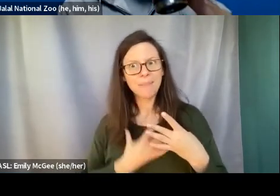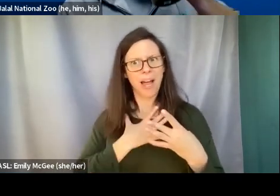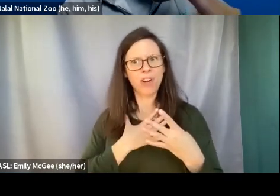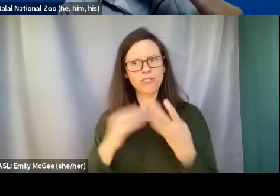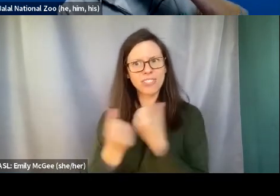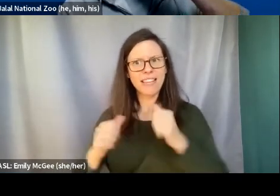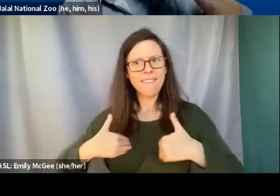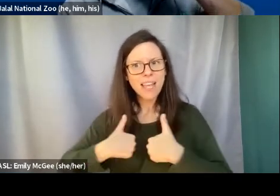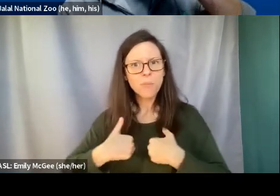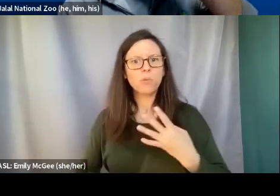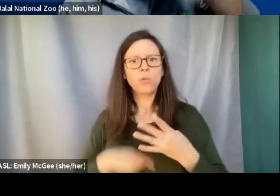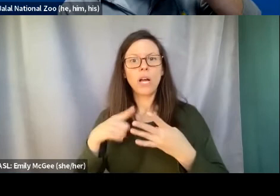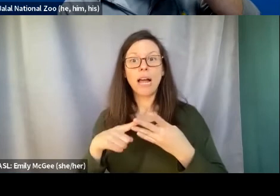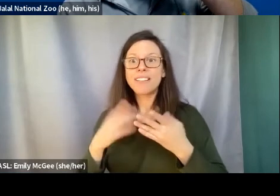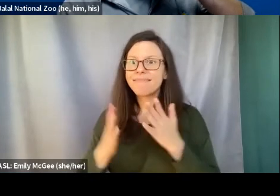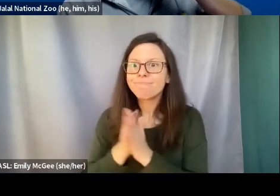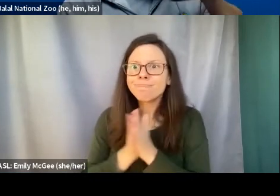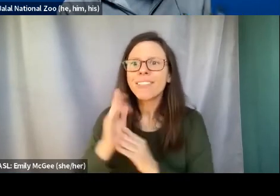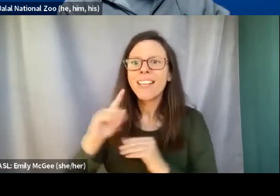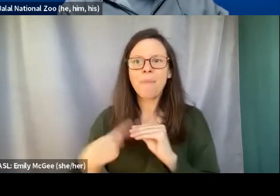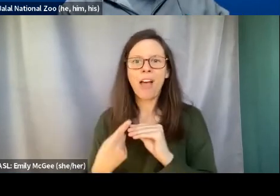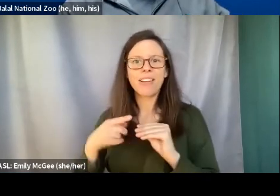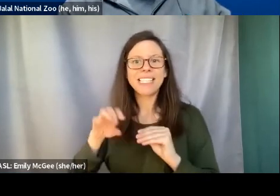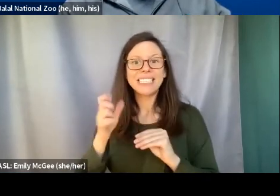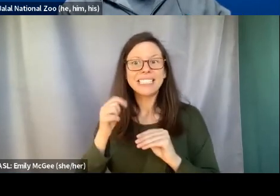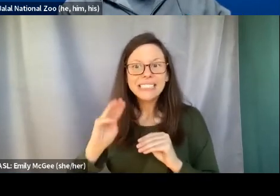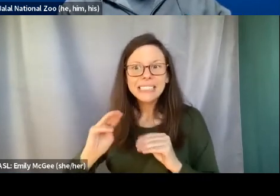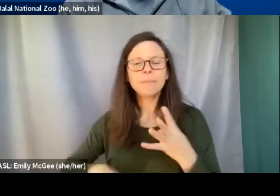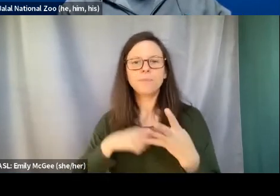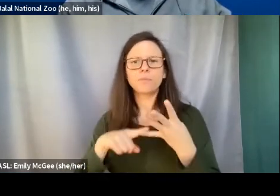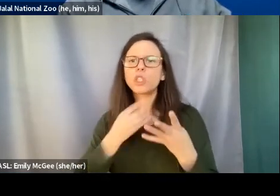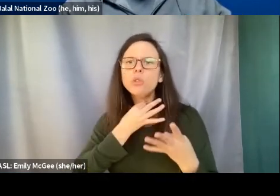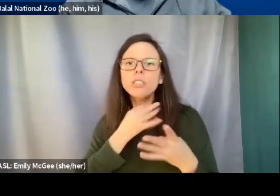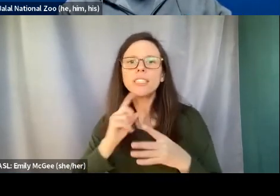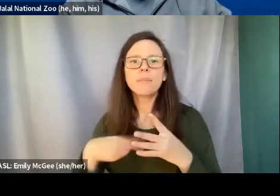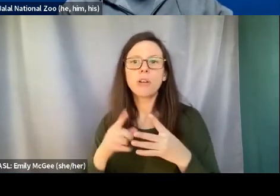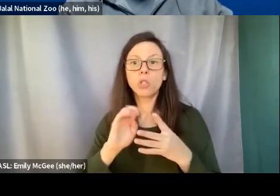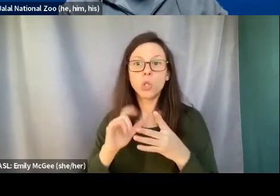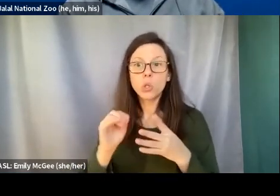careers? So I am so excited. We have so many great questions coming in. Remember to keep putting them